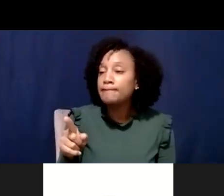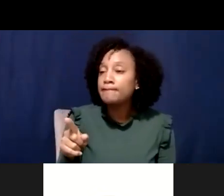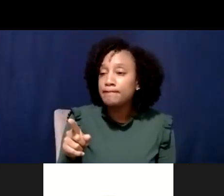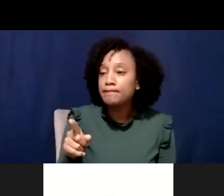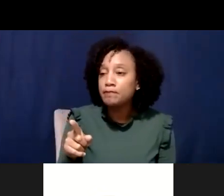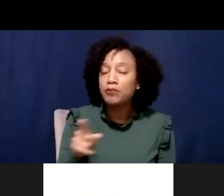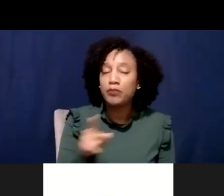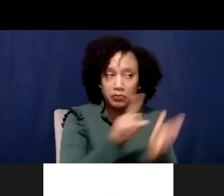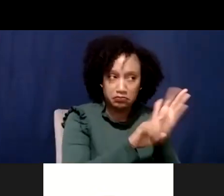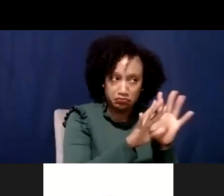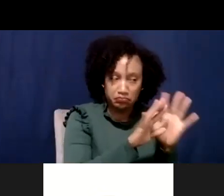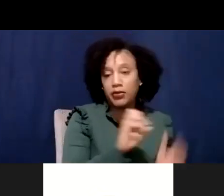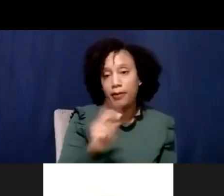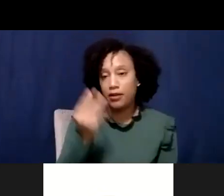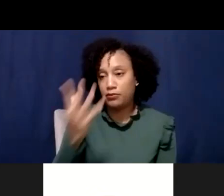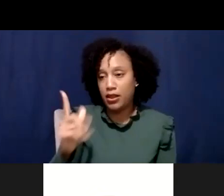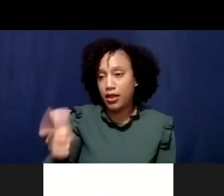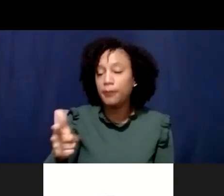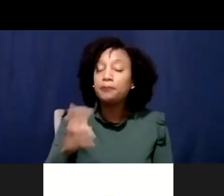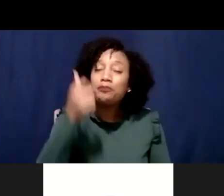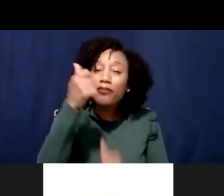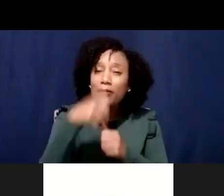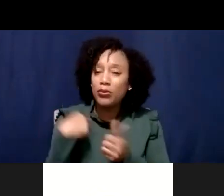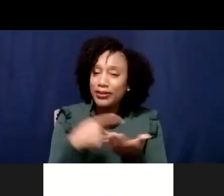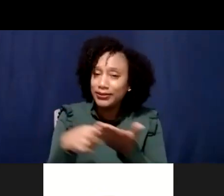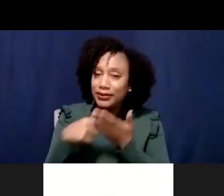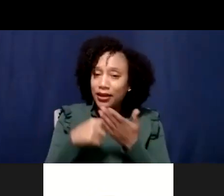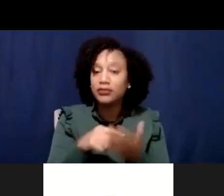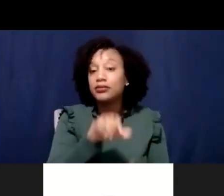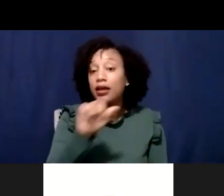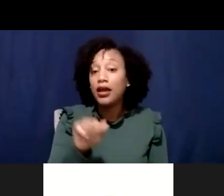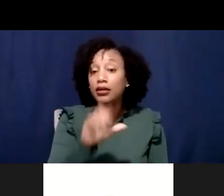I remember we did discuss this, if S corps are eligible.